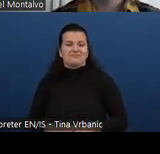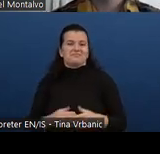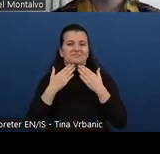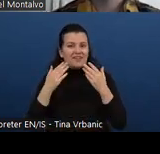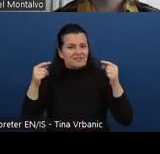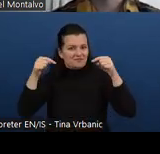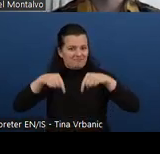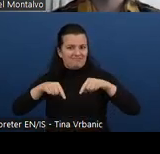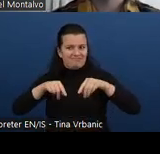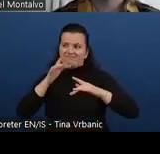I do encourage you to visit w3.org/wai.